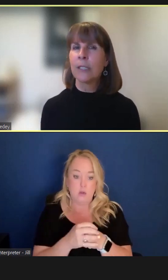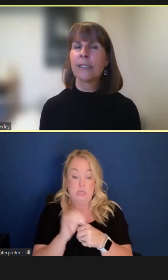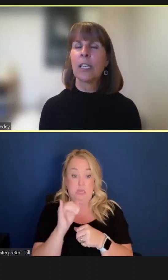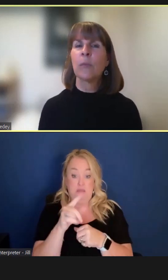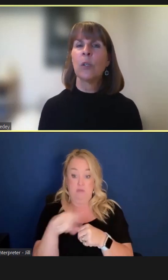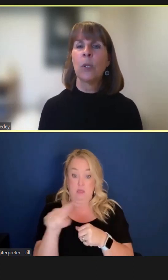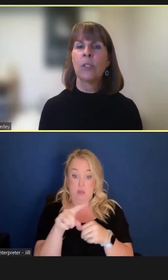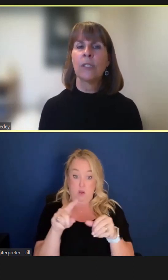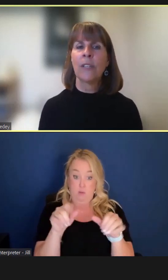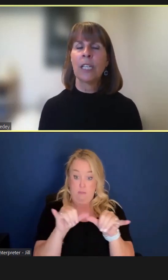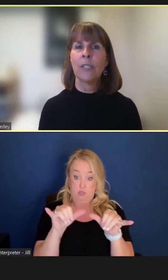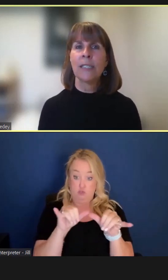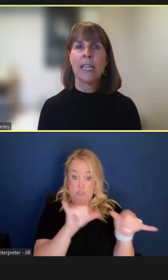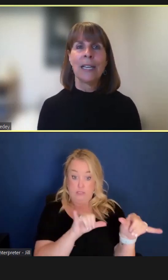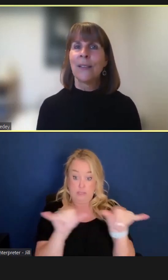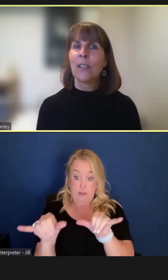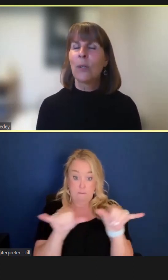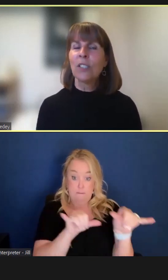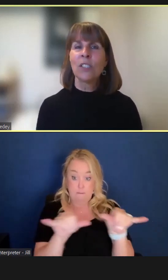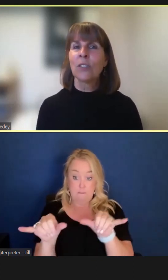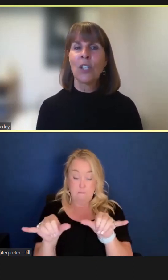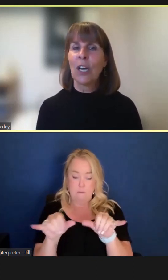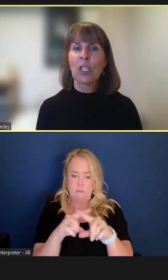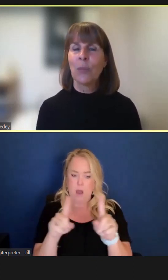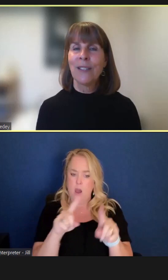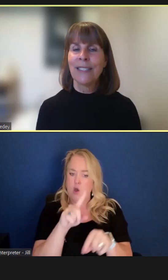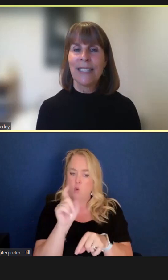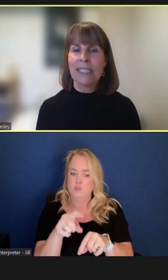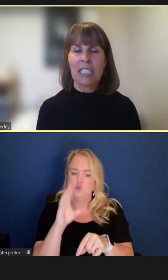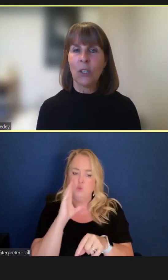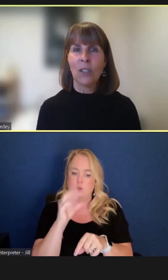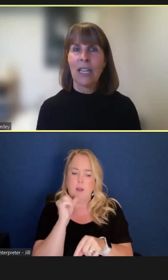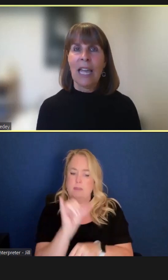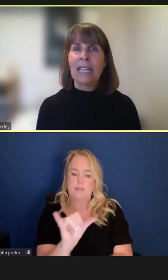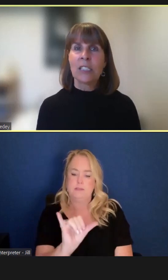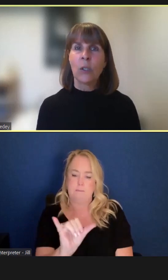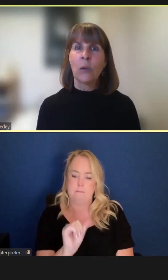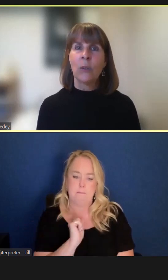same component of language the questions are not going to be identical and so you